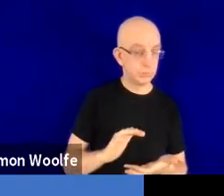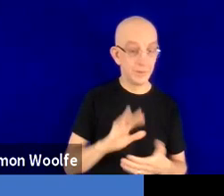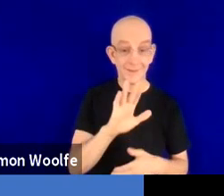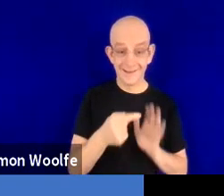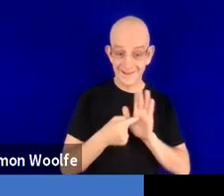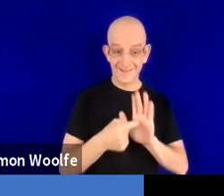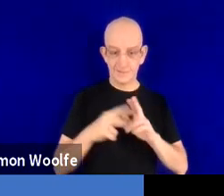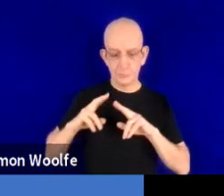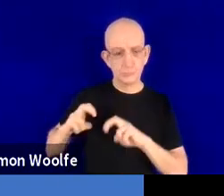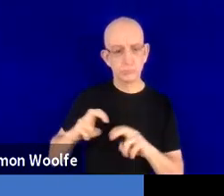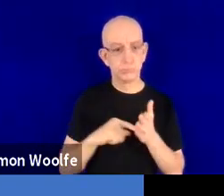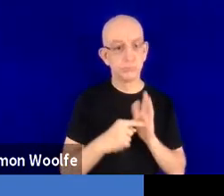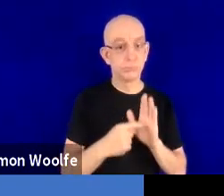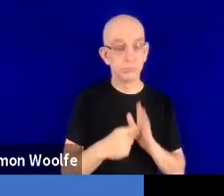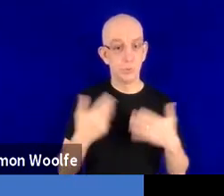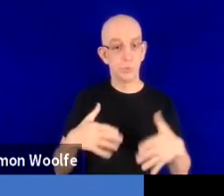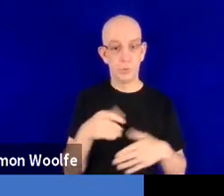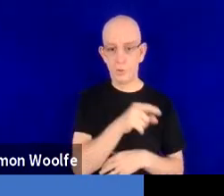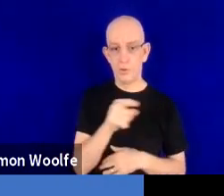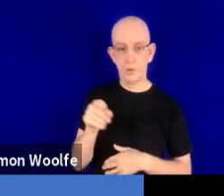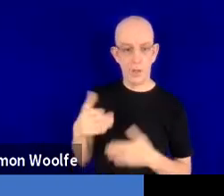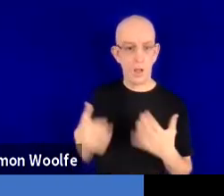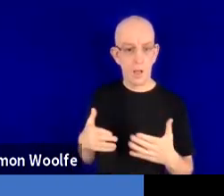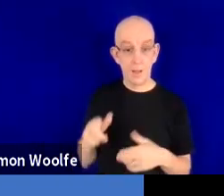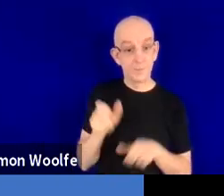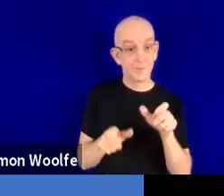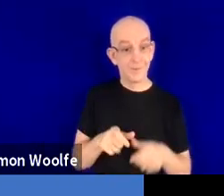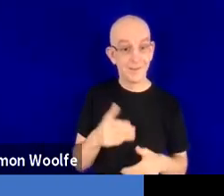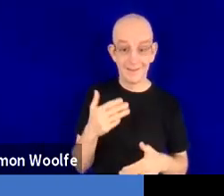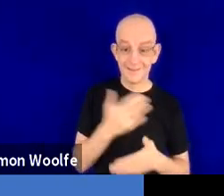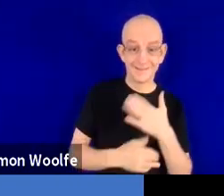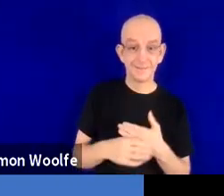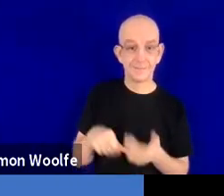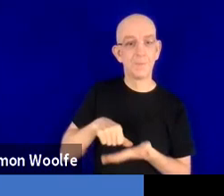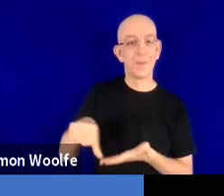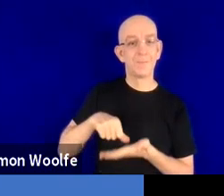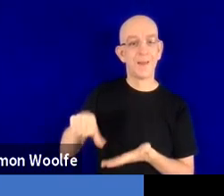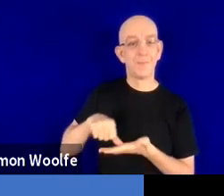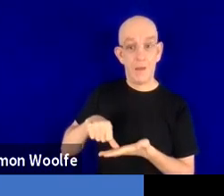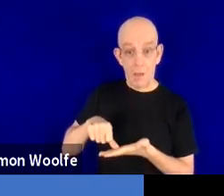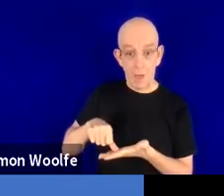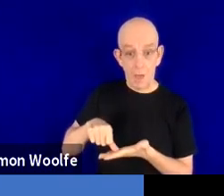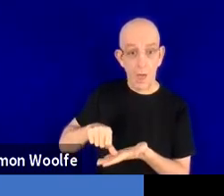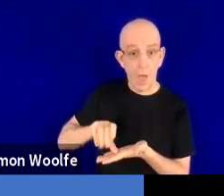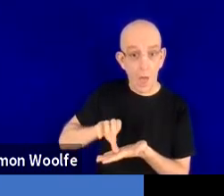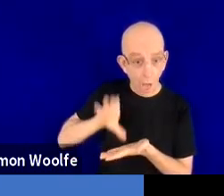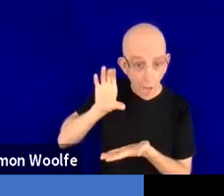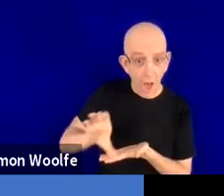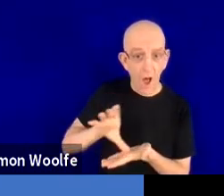which would have a particular impact, and things like transport, which was often shut down and kind of reduced availability